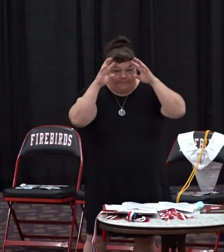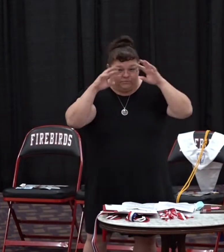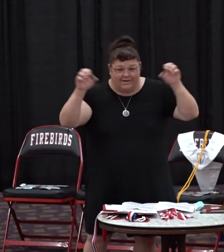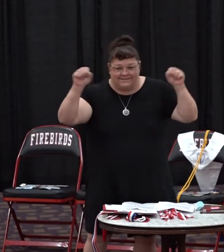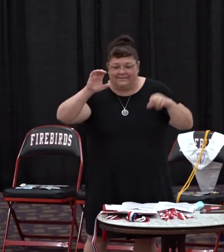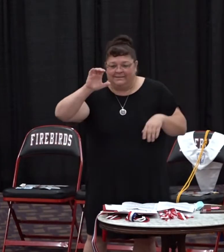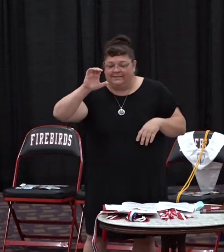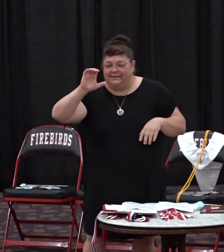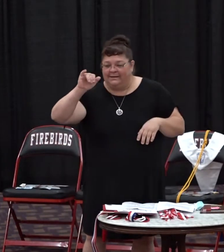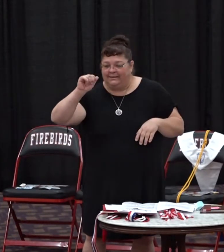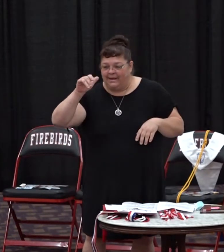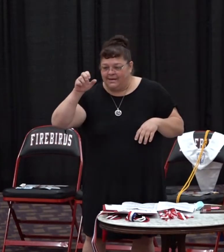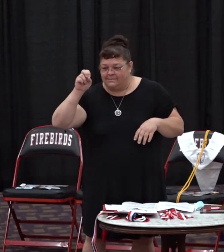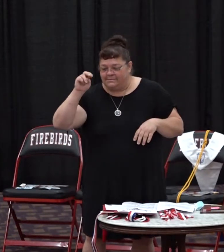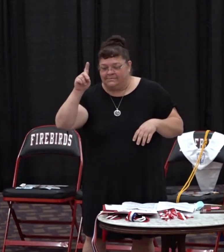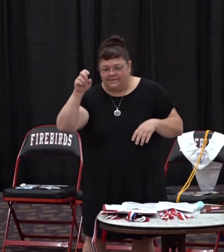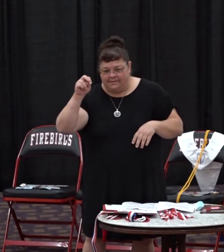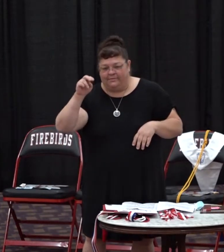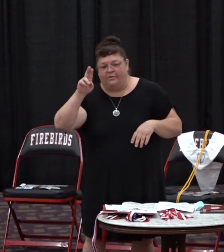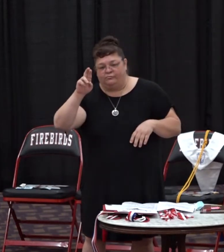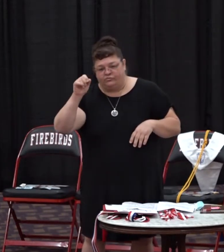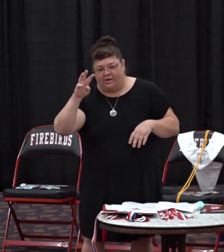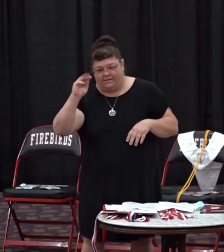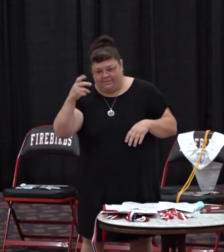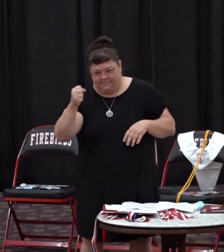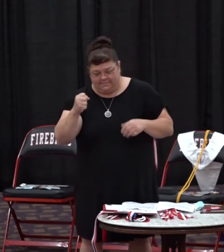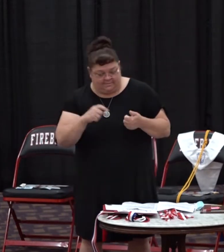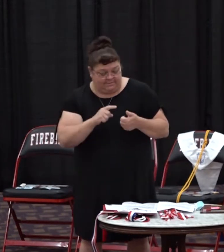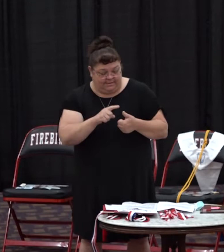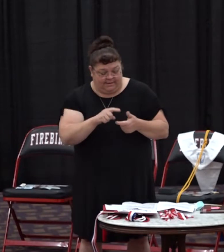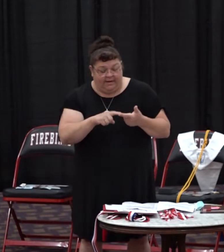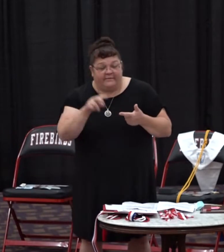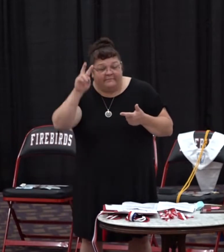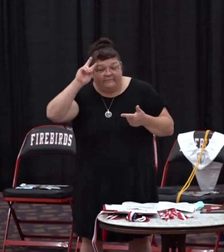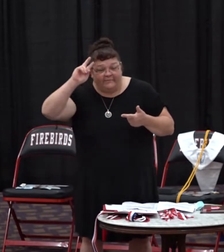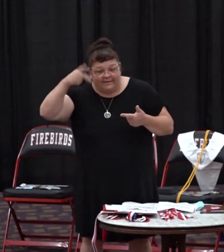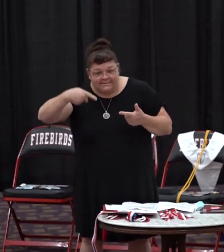And, we have our president, Cayden Rawlings.